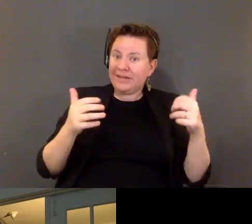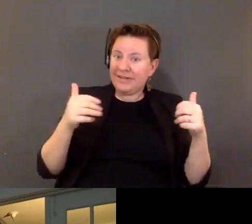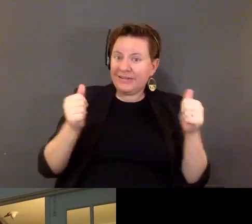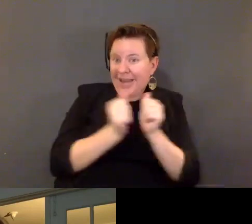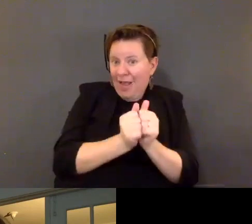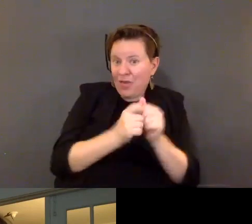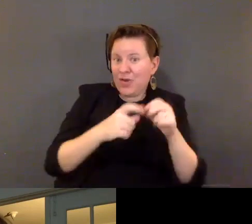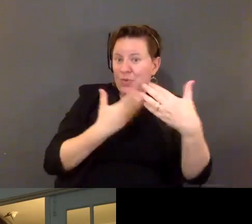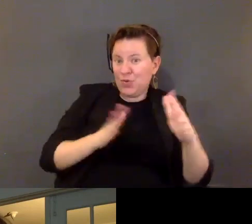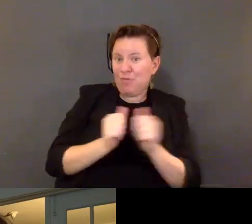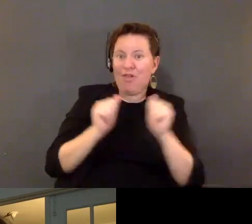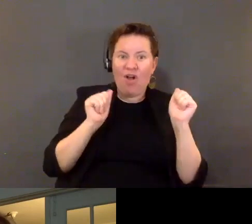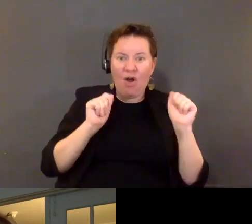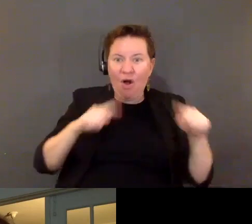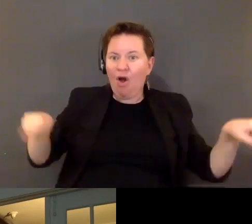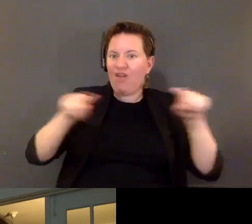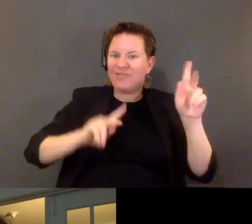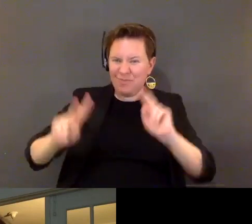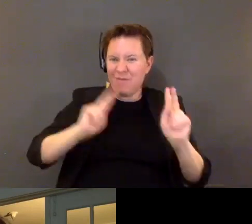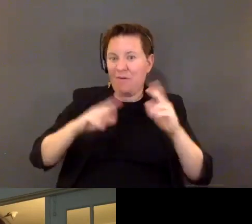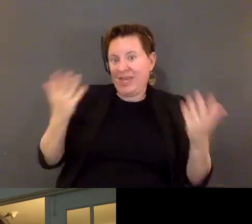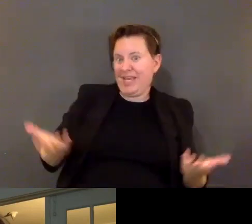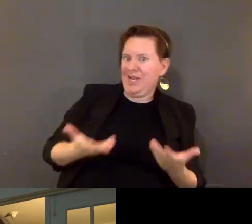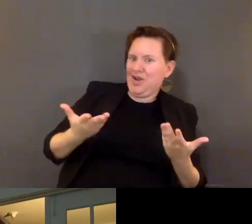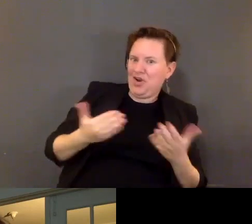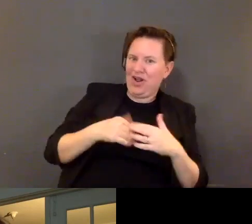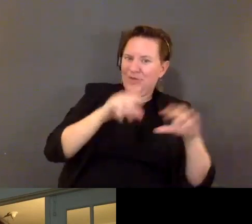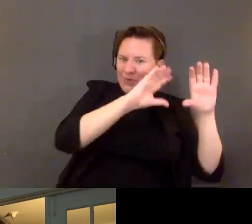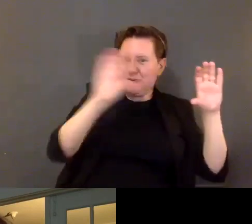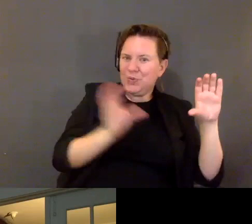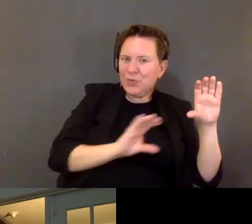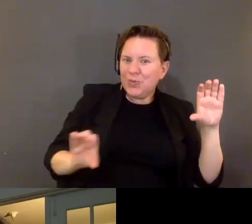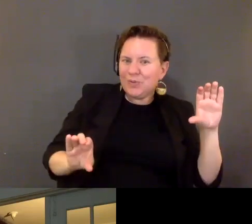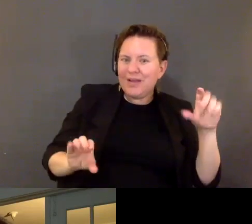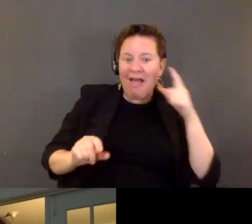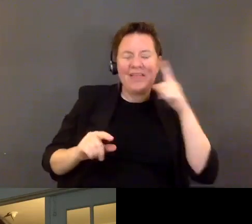all these people who are here virtually with us i think there would be a standing ovation